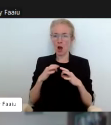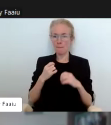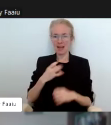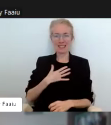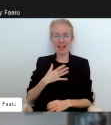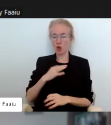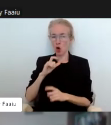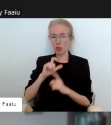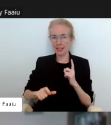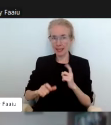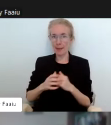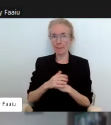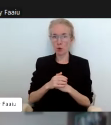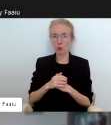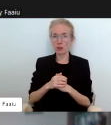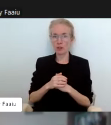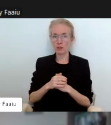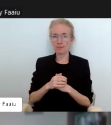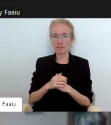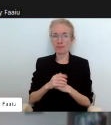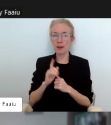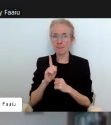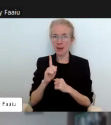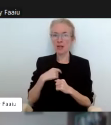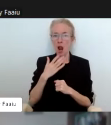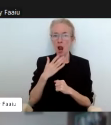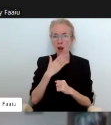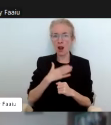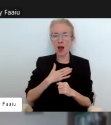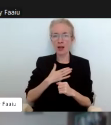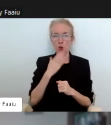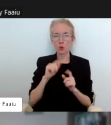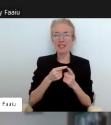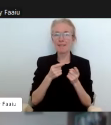a pretty multi-modal fellow and I really enjoy getting around by